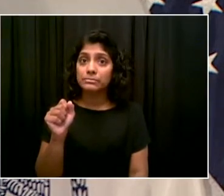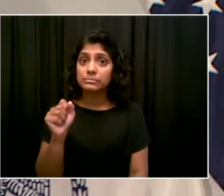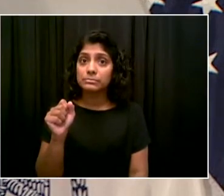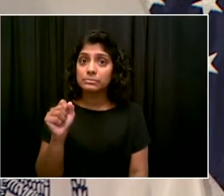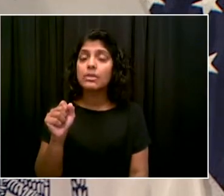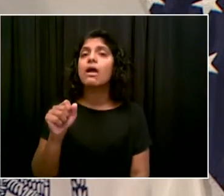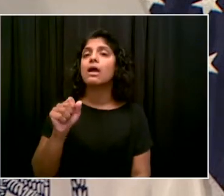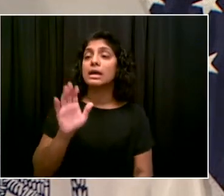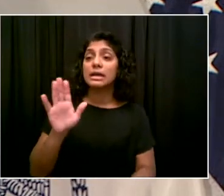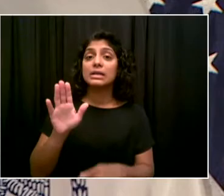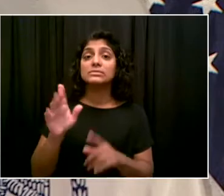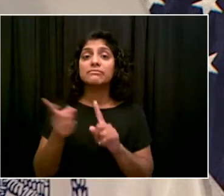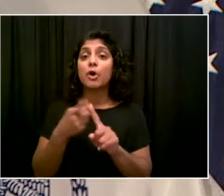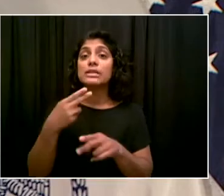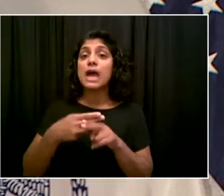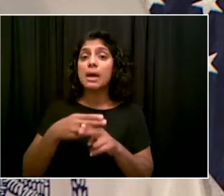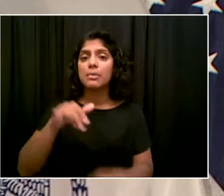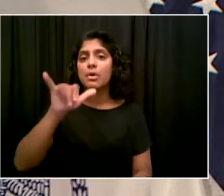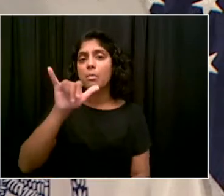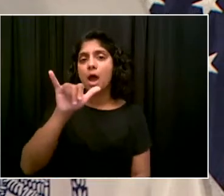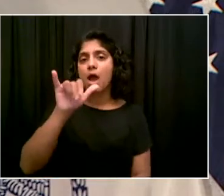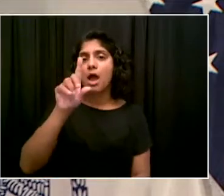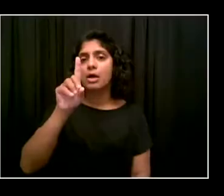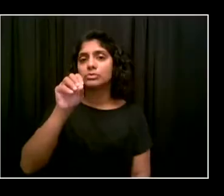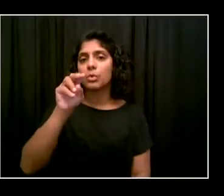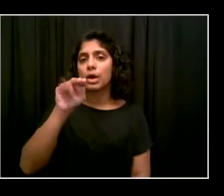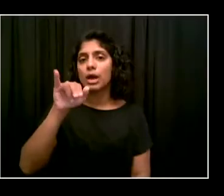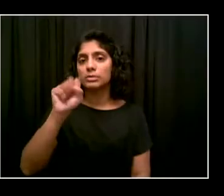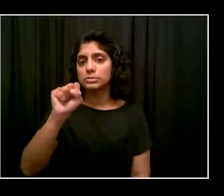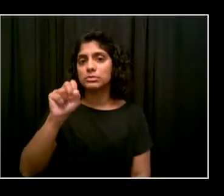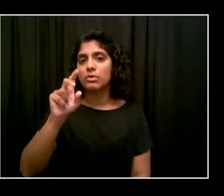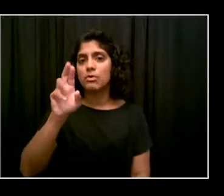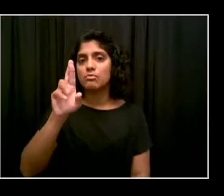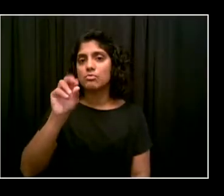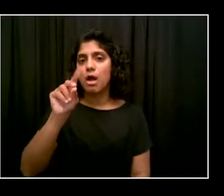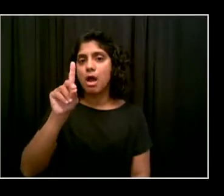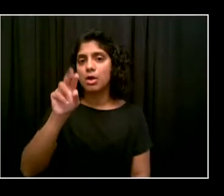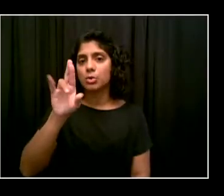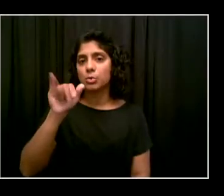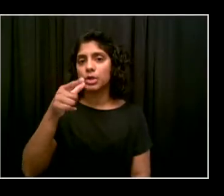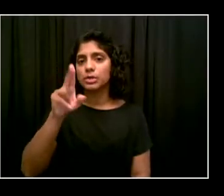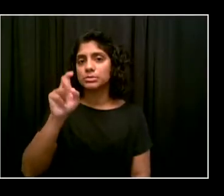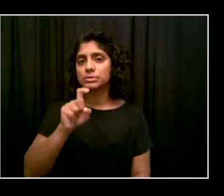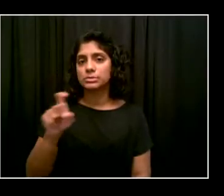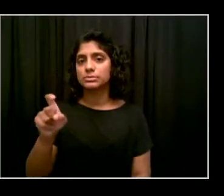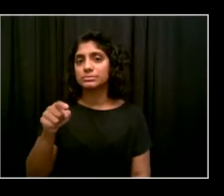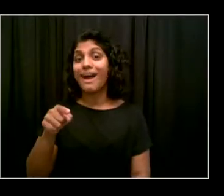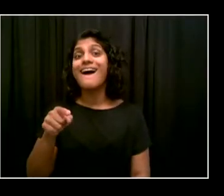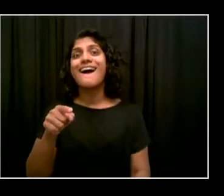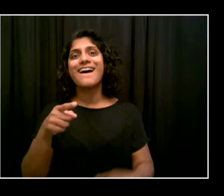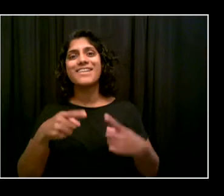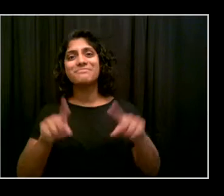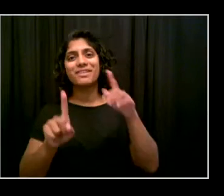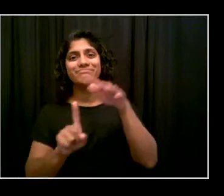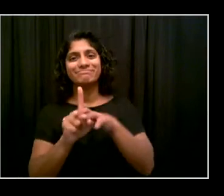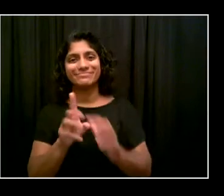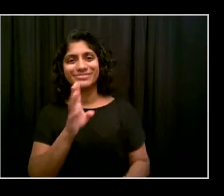CAN YOU HEAR ME? MR. MAYOR,